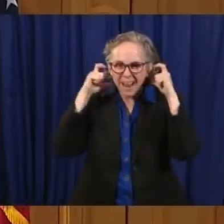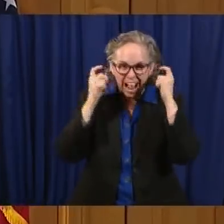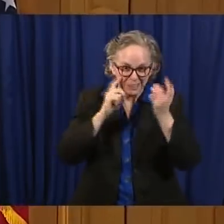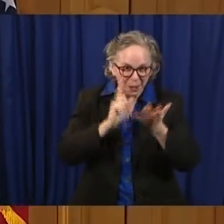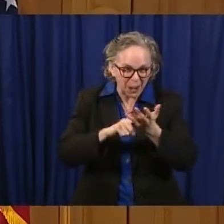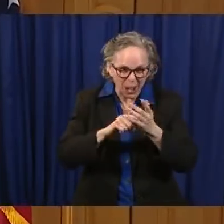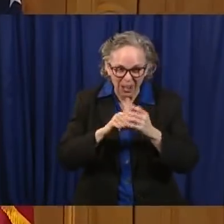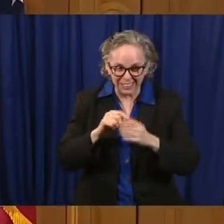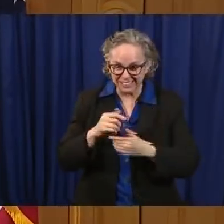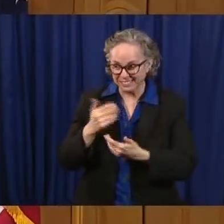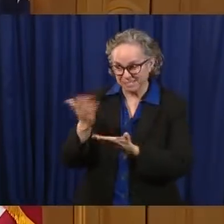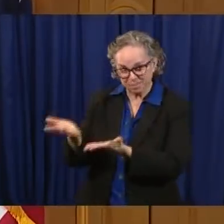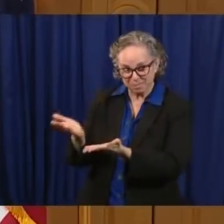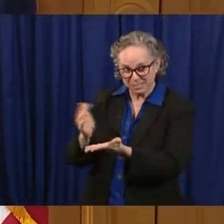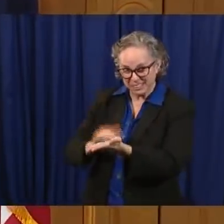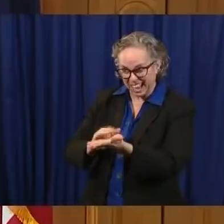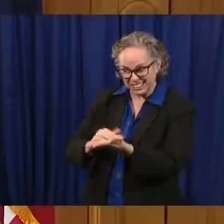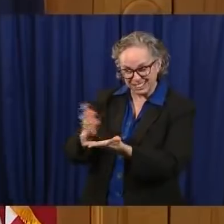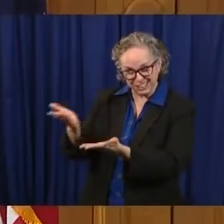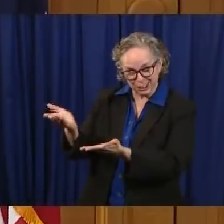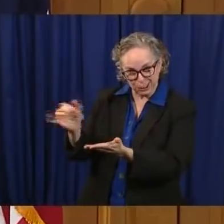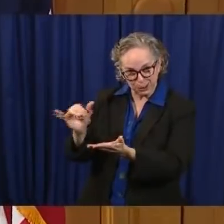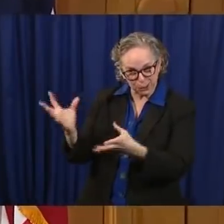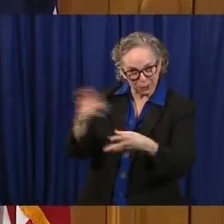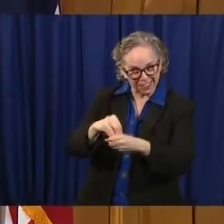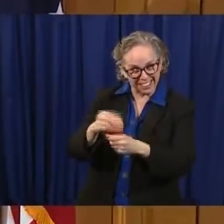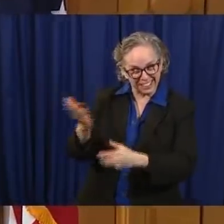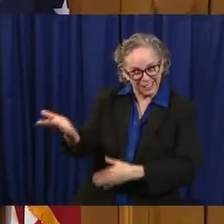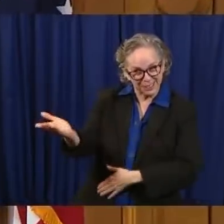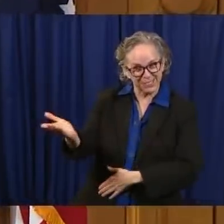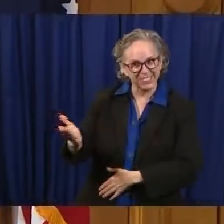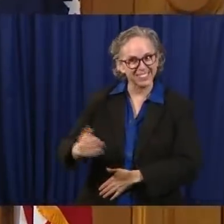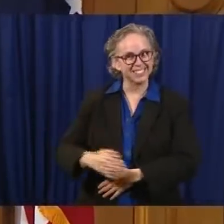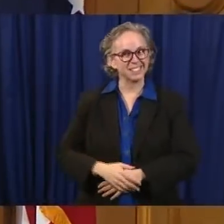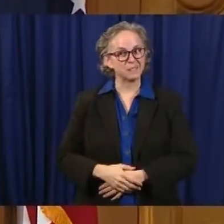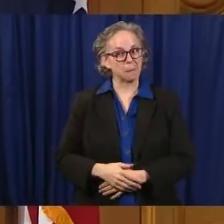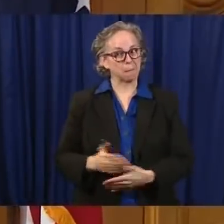RECOGNIZE ONE OF THEM, DR. AMY ACTON. THEY RECOGNIZED COVID.